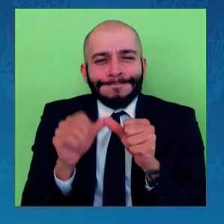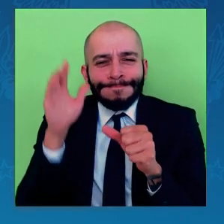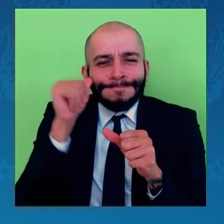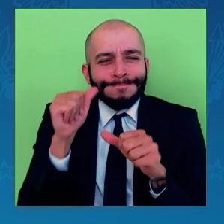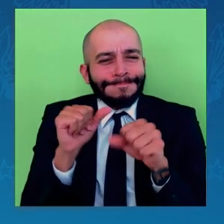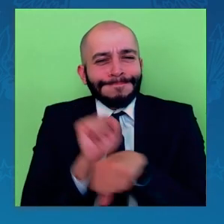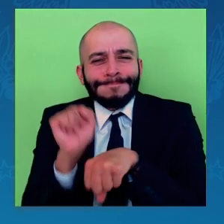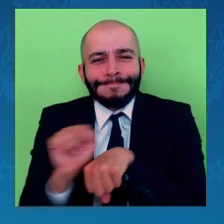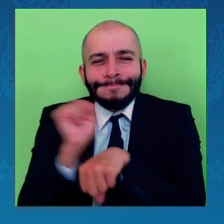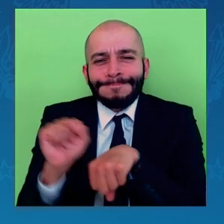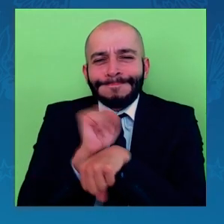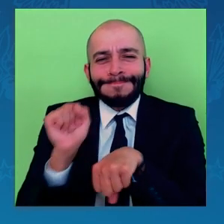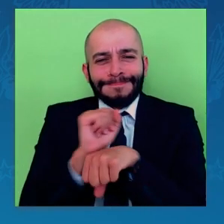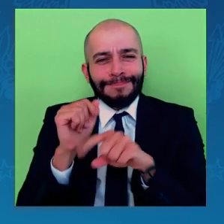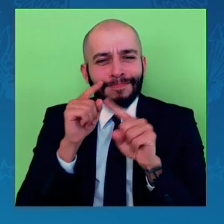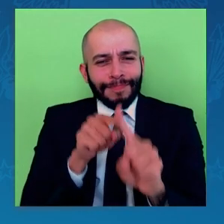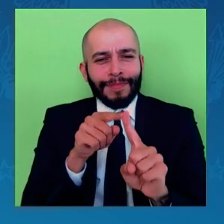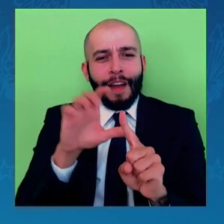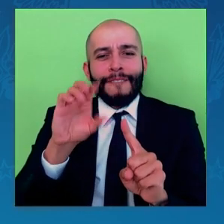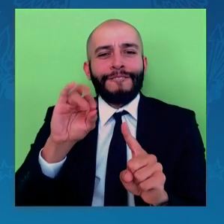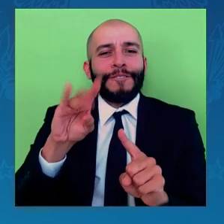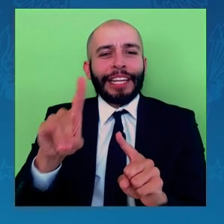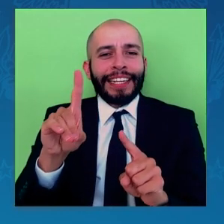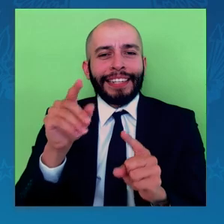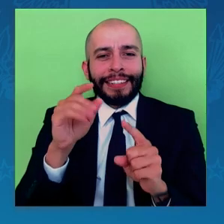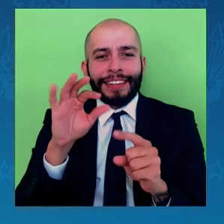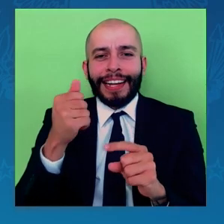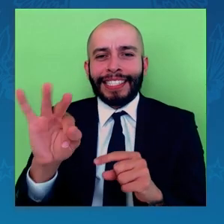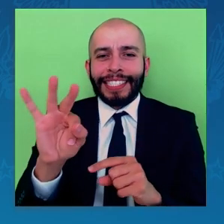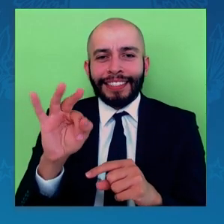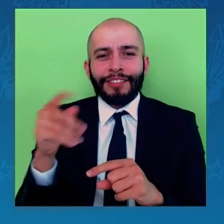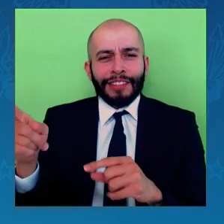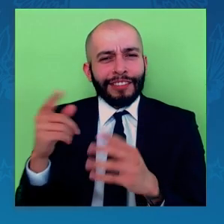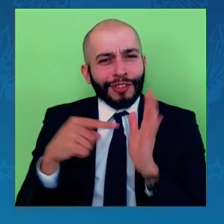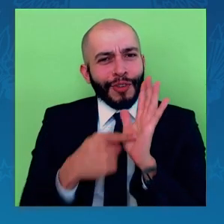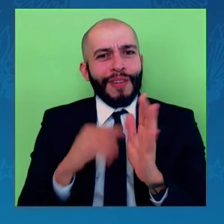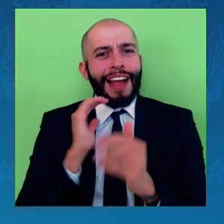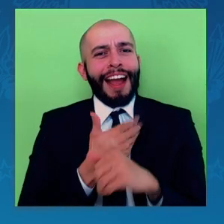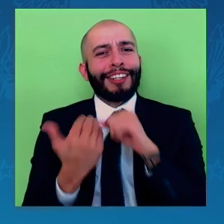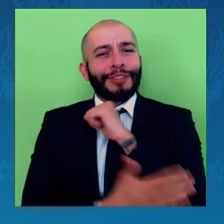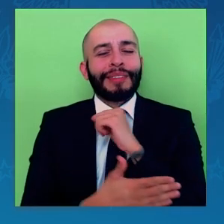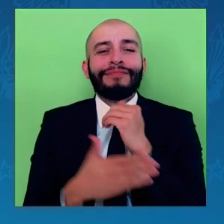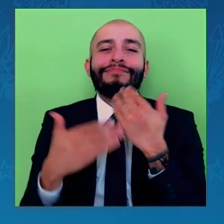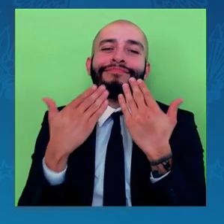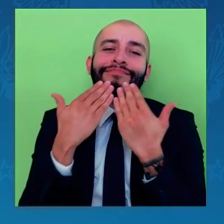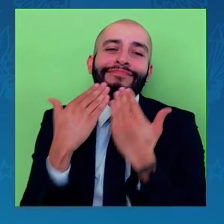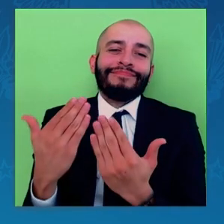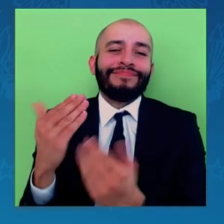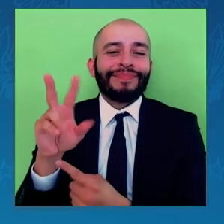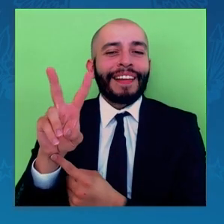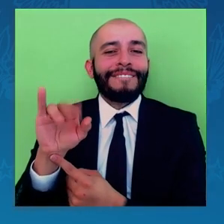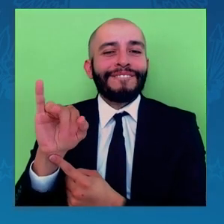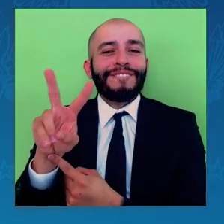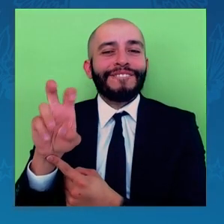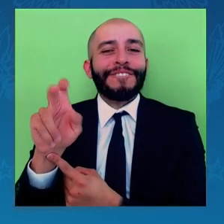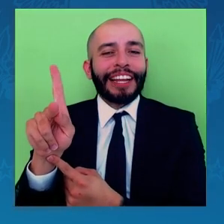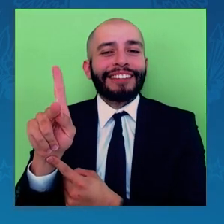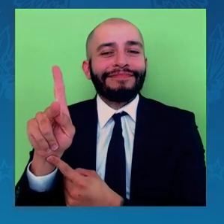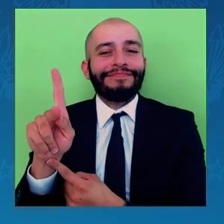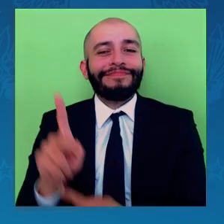and on behalf of our nation. I want to thank you, Vivek. So it has been nearly two years since since the pandemic began.